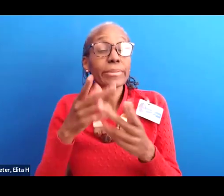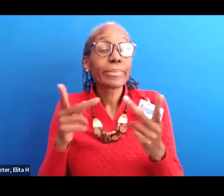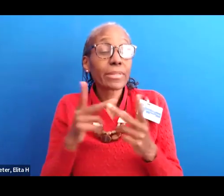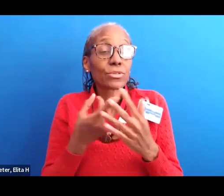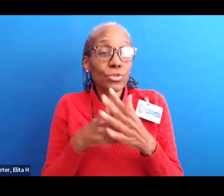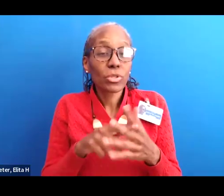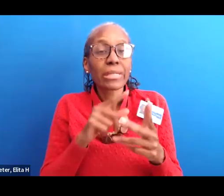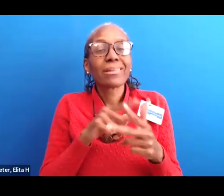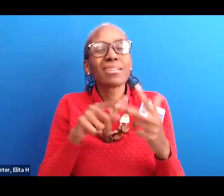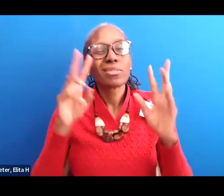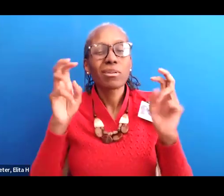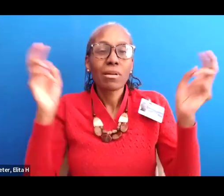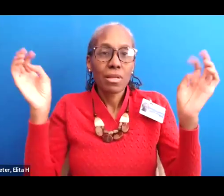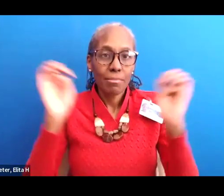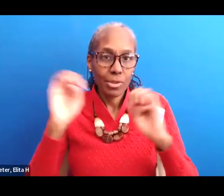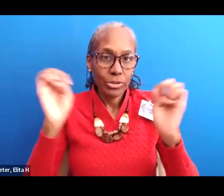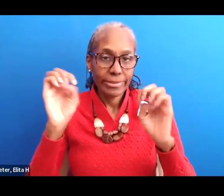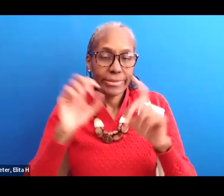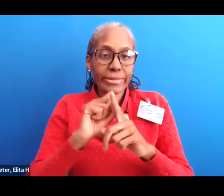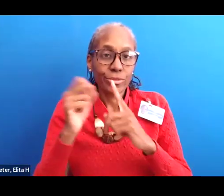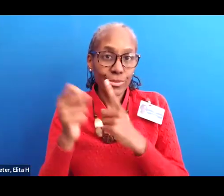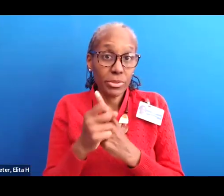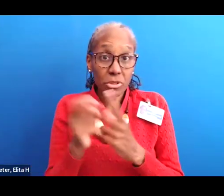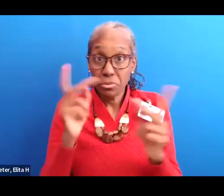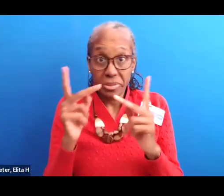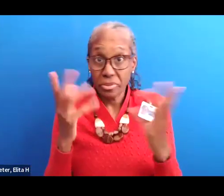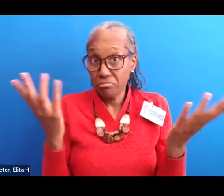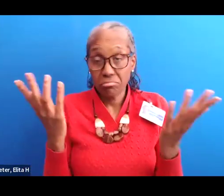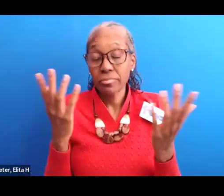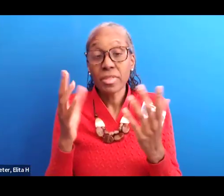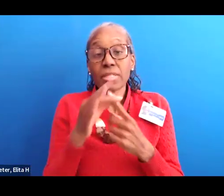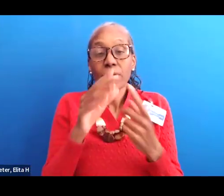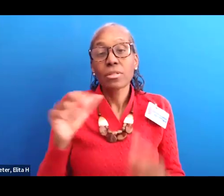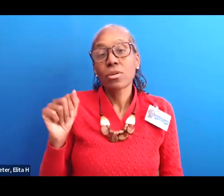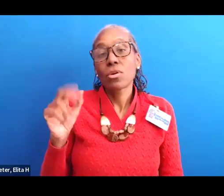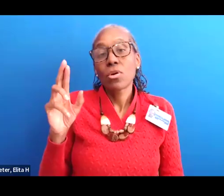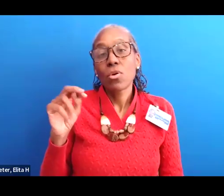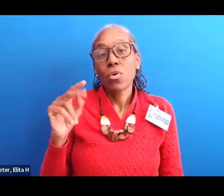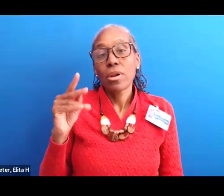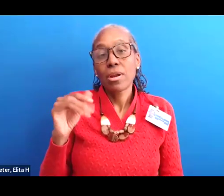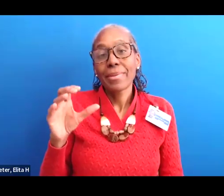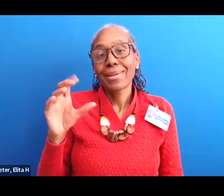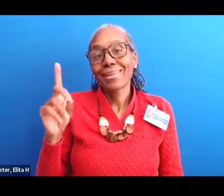these are emergency situations that people might, especially autonomic dysreflexia, might not have heard about.